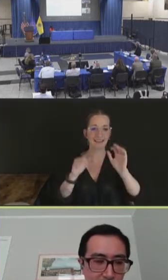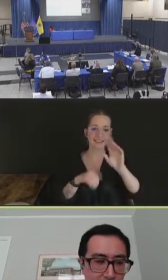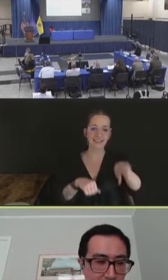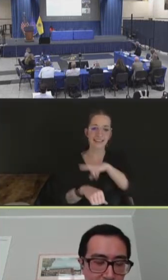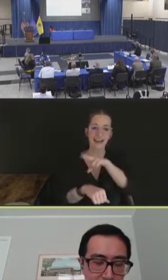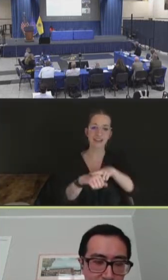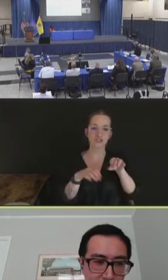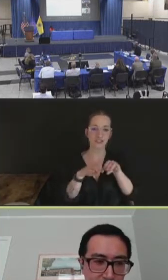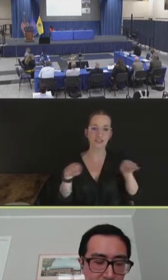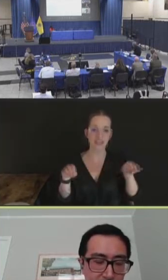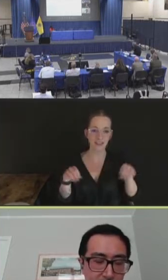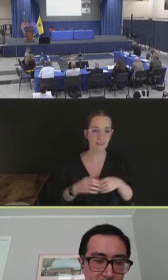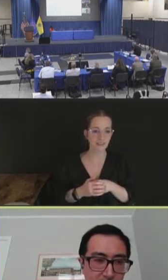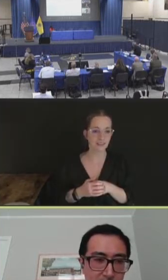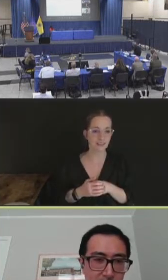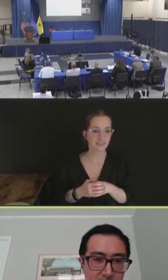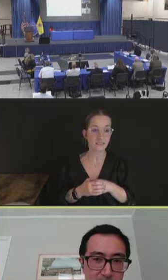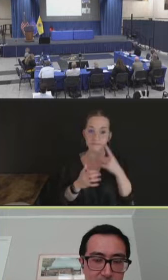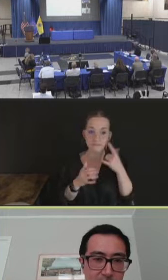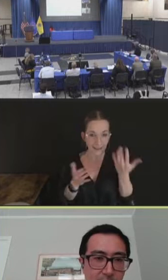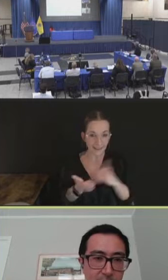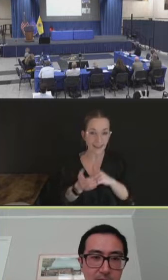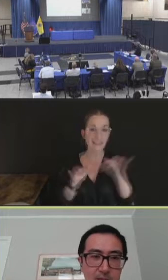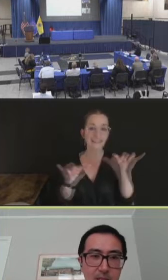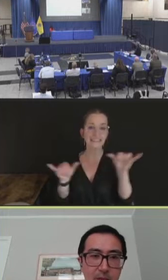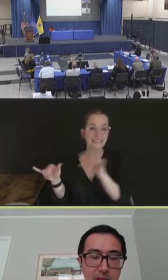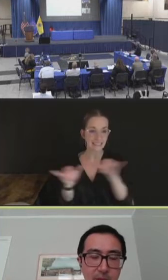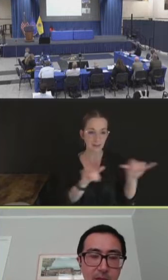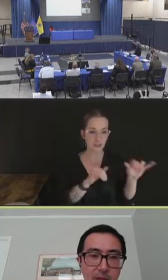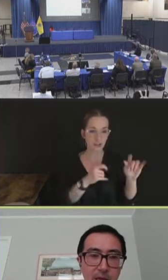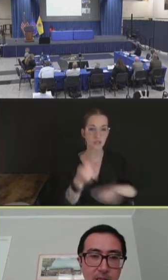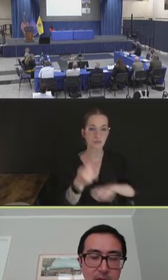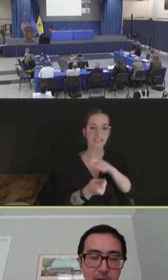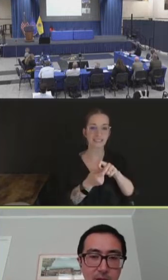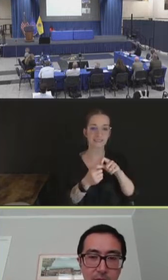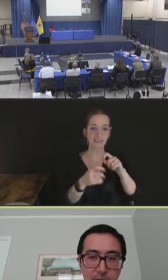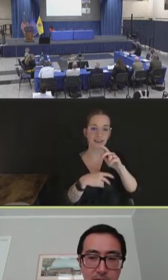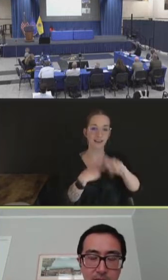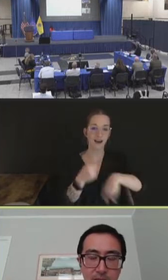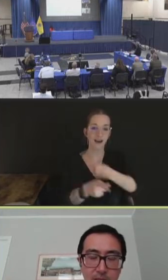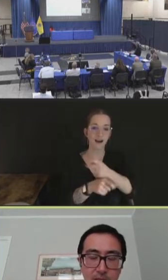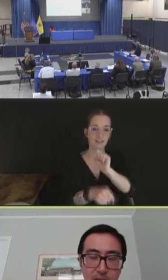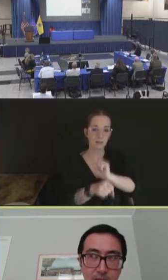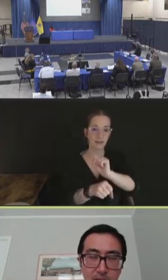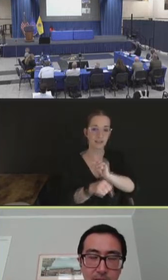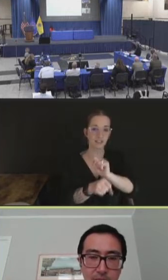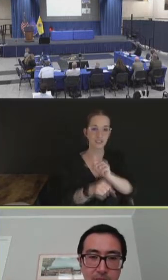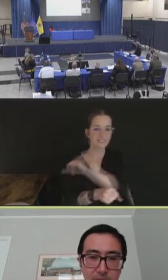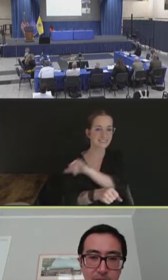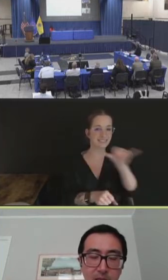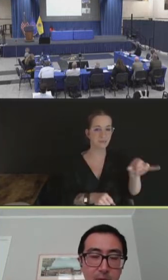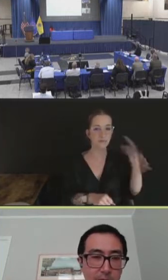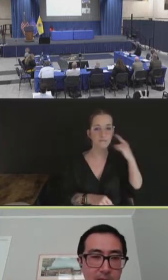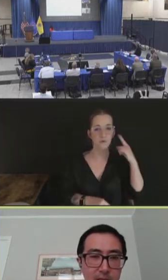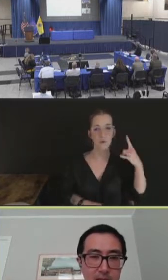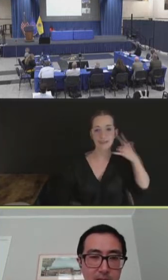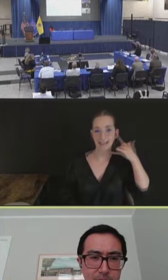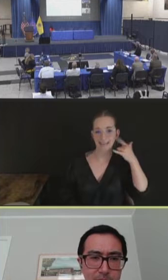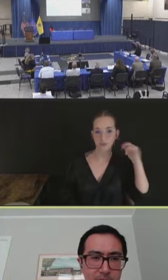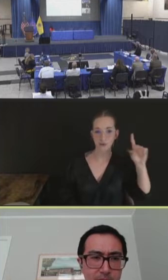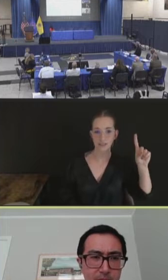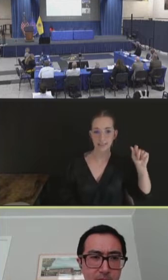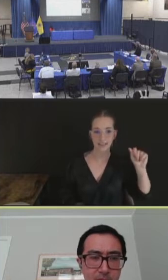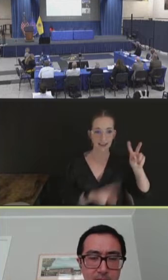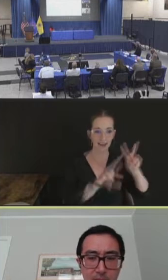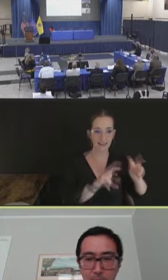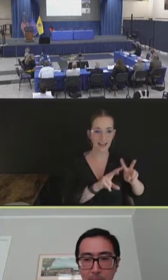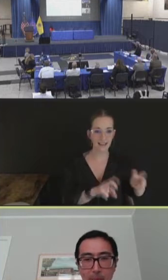and very similar specific occupations coming up as we saw for the California analysis. Next slide.